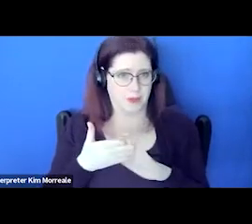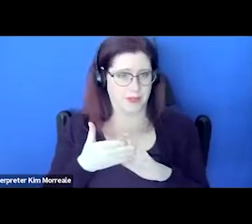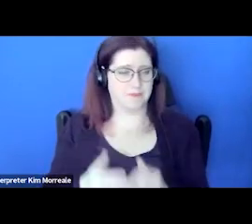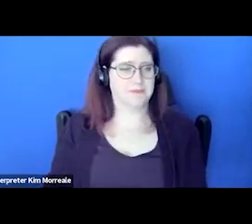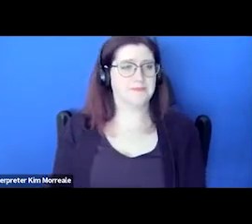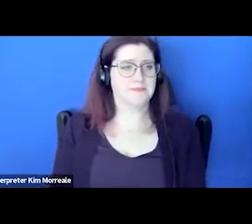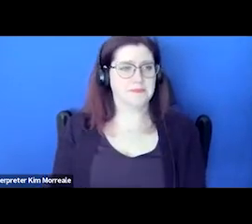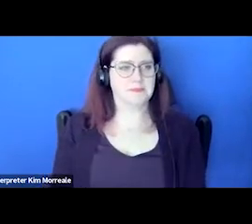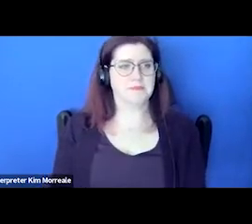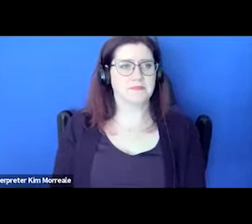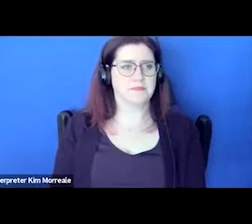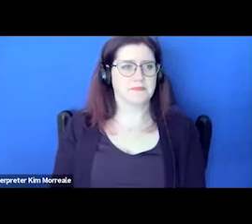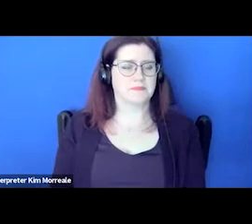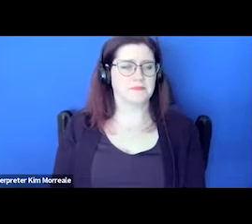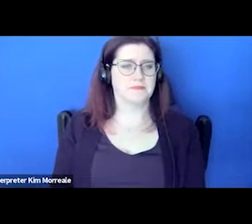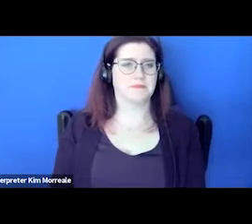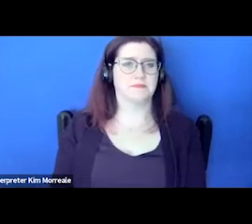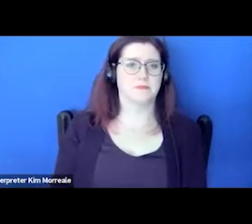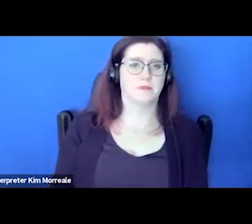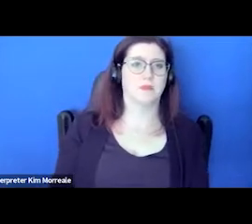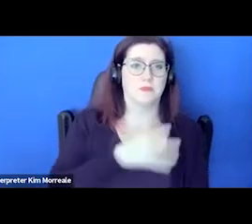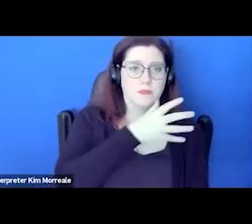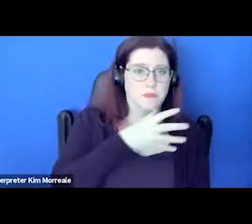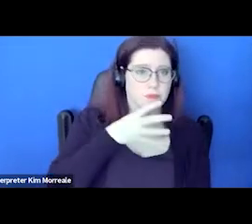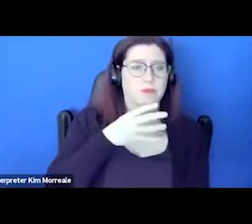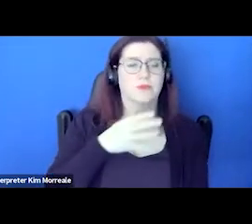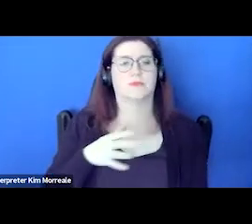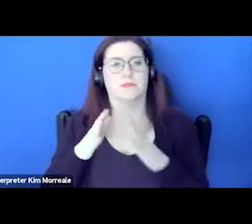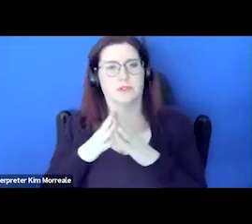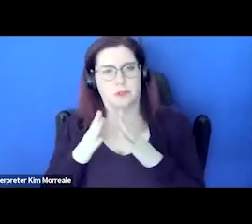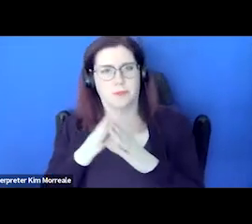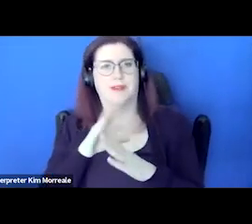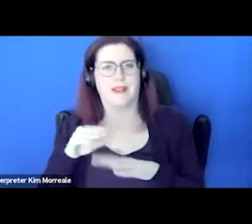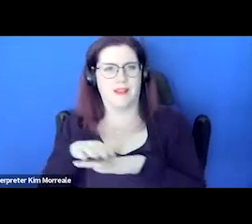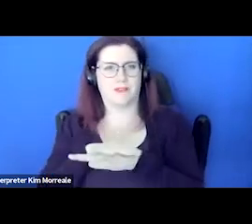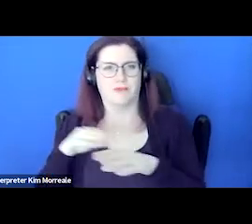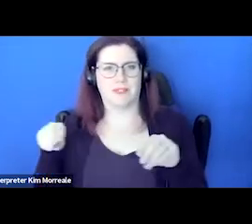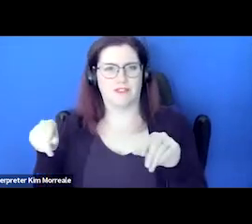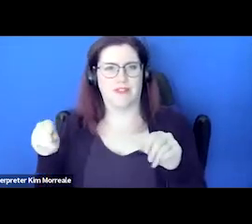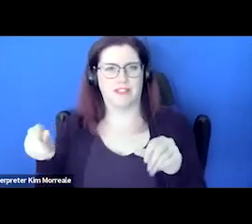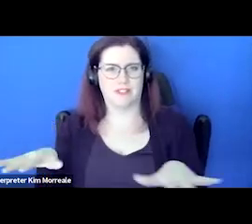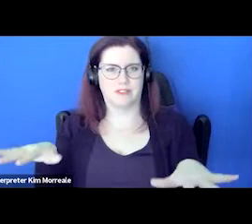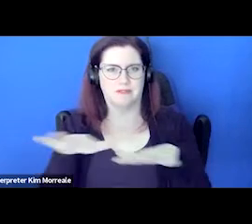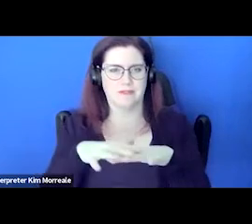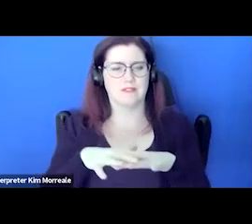both rural, urban and on reservations. And much of that is from historical trauma.